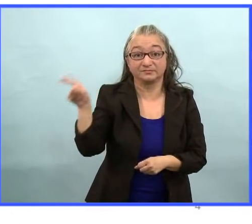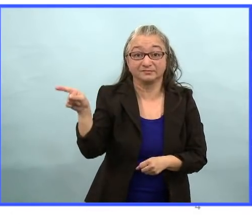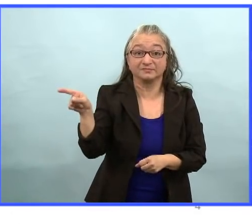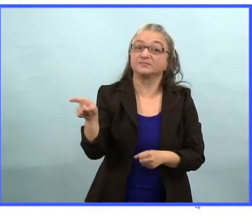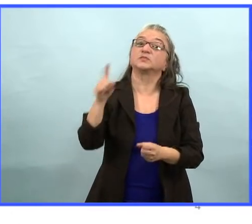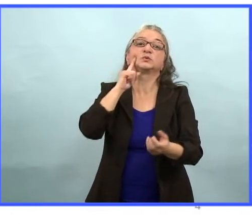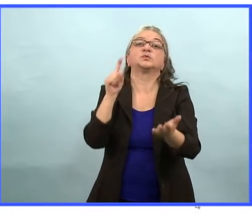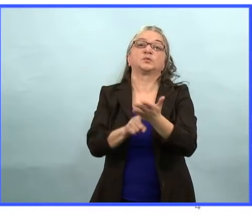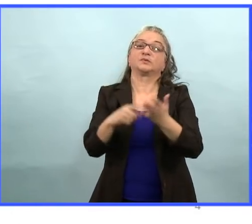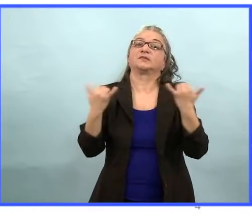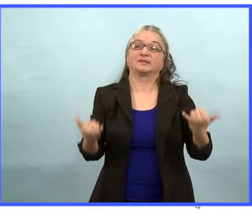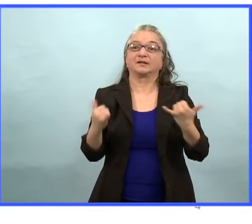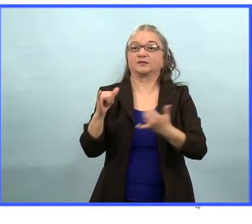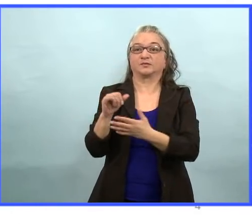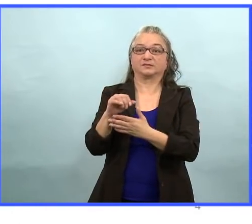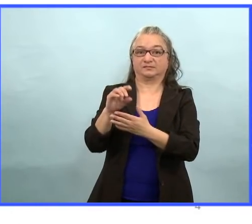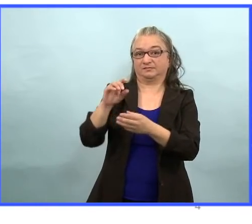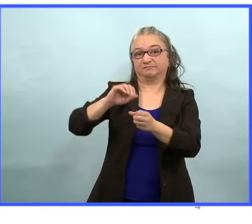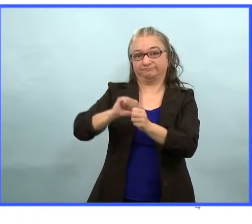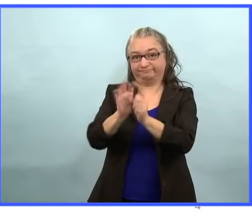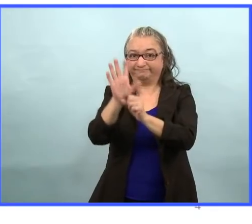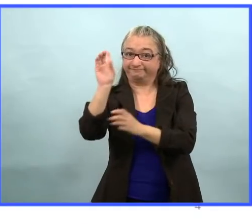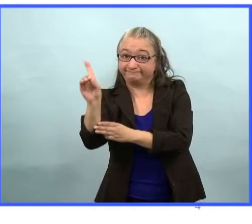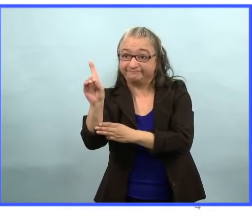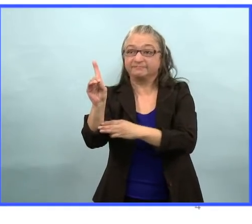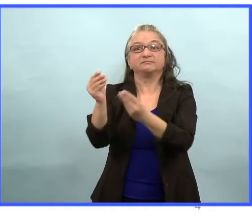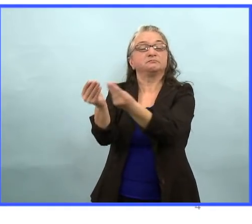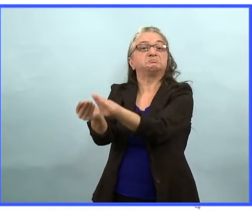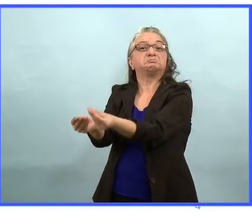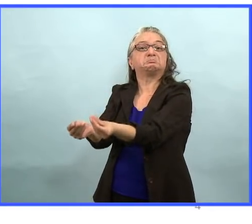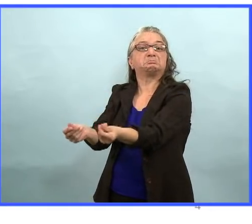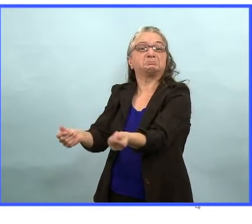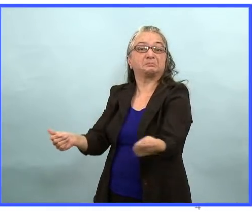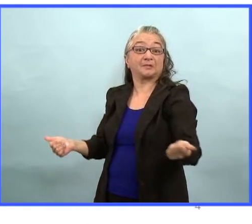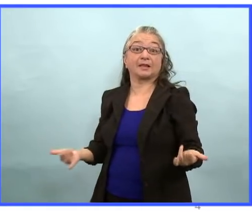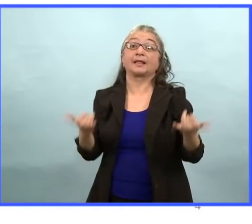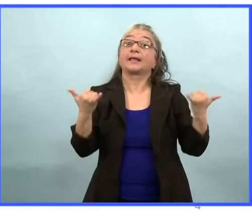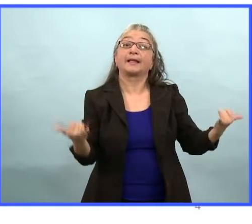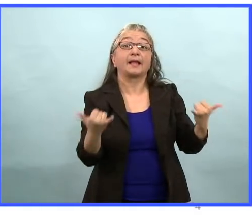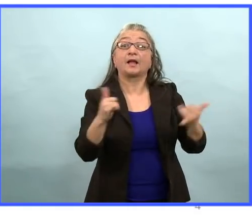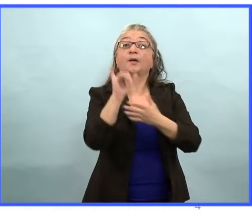with approximately 90 percent of icu patients with covert now confirmed to have omicron